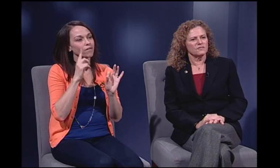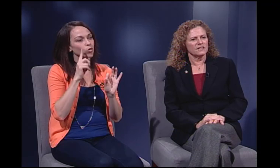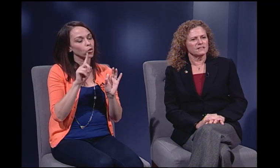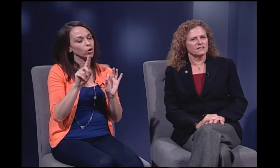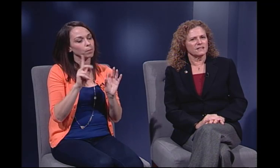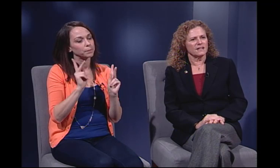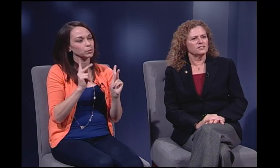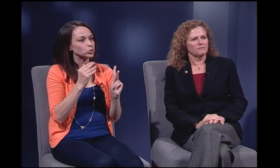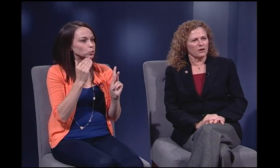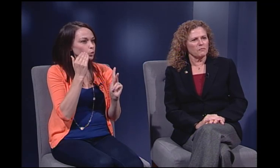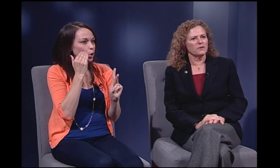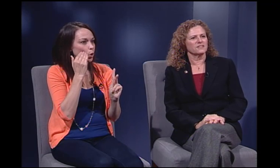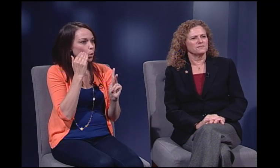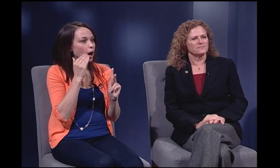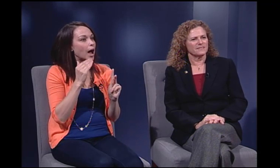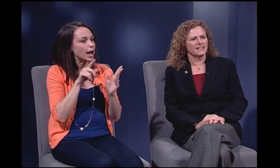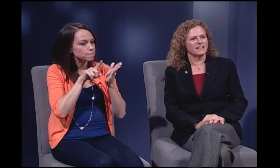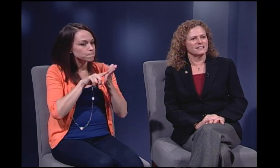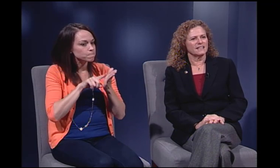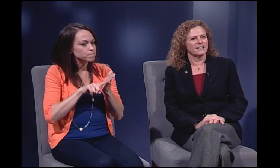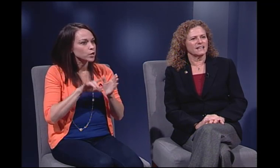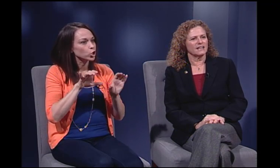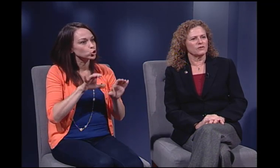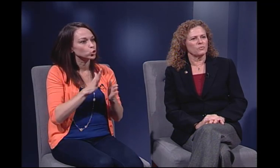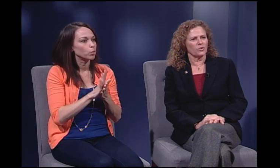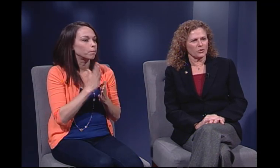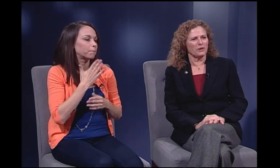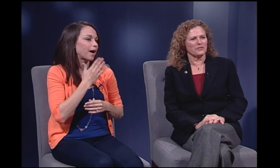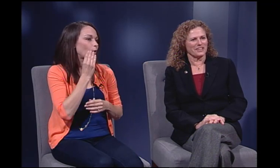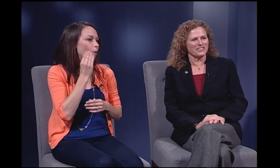that I do my homework and that I work well with others.